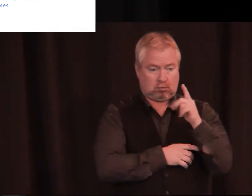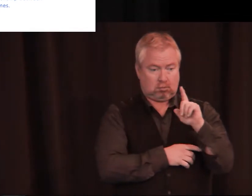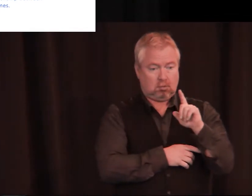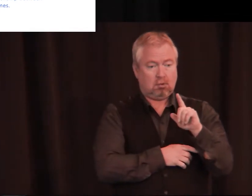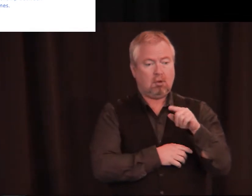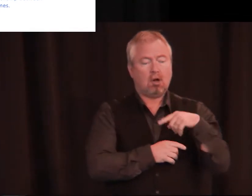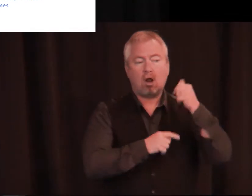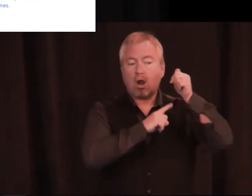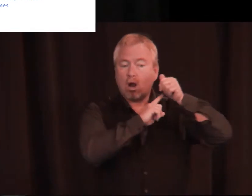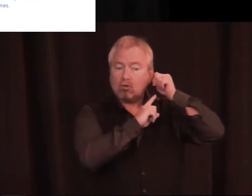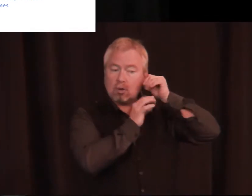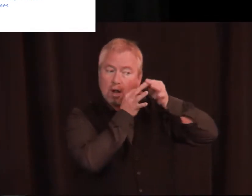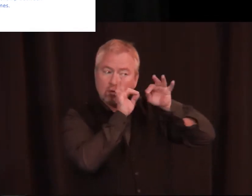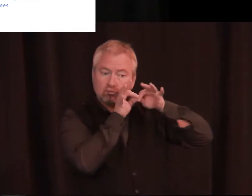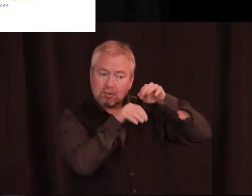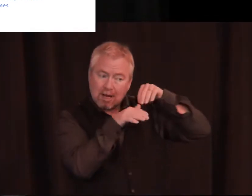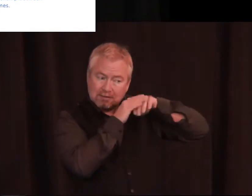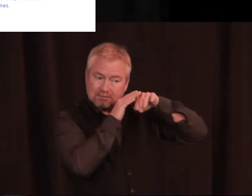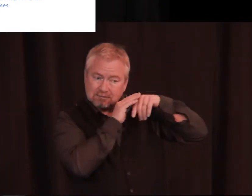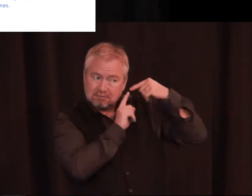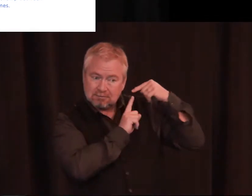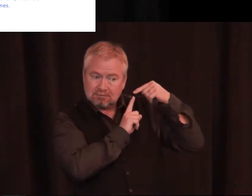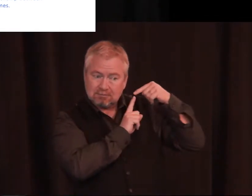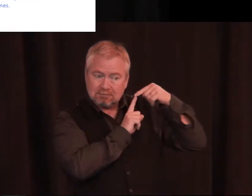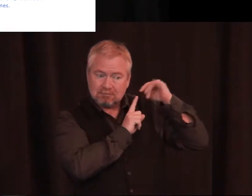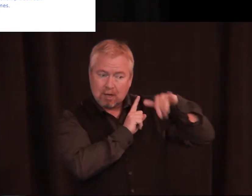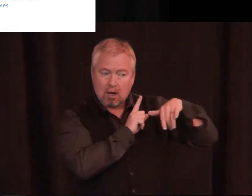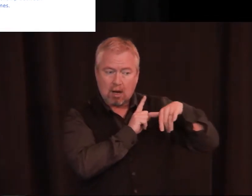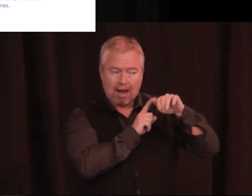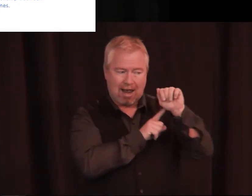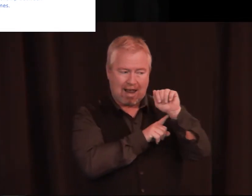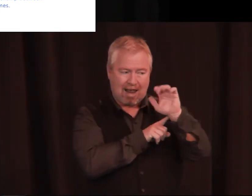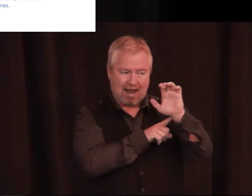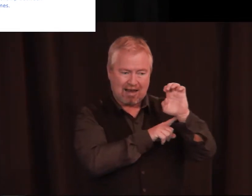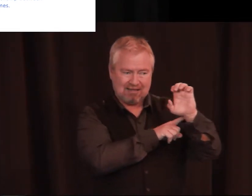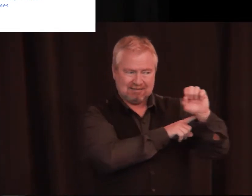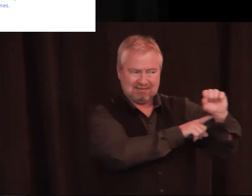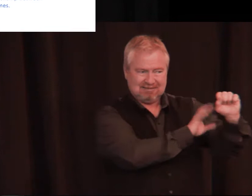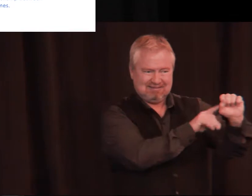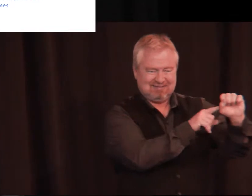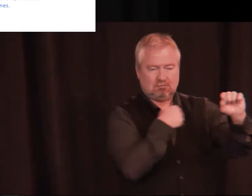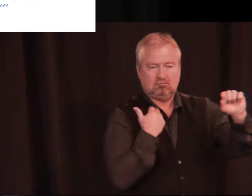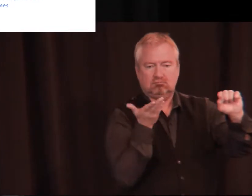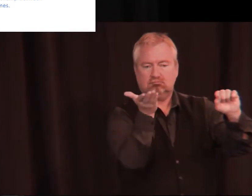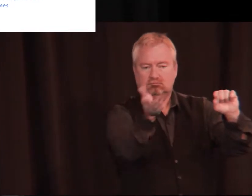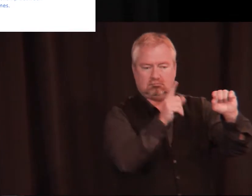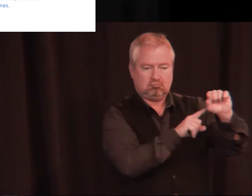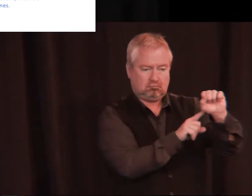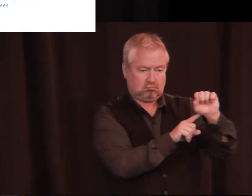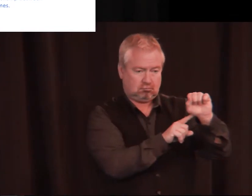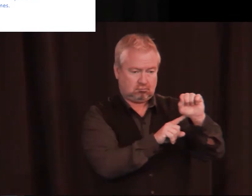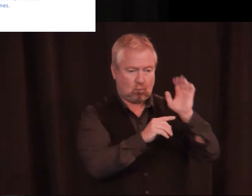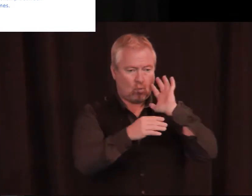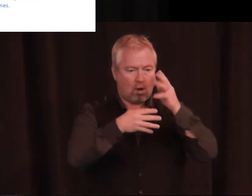and here we're looking at not just the factors as pure tone average and age of identification